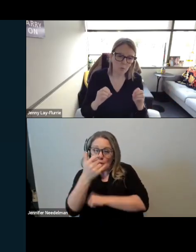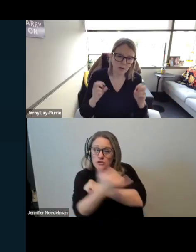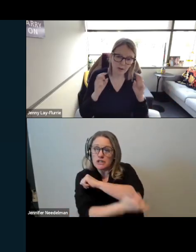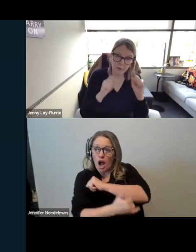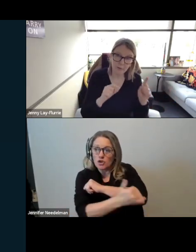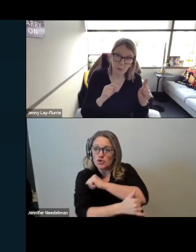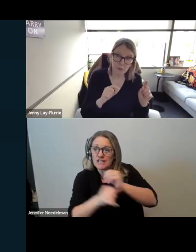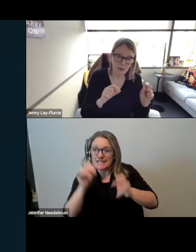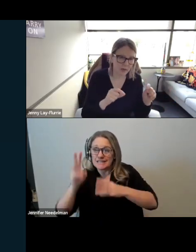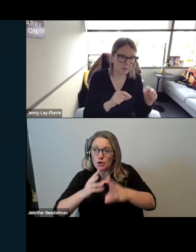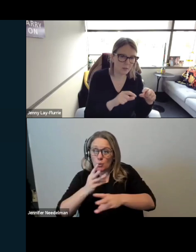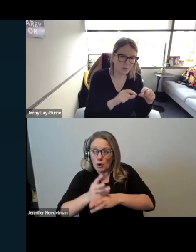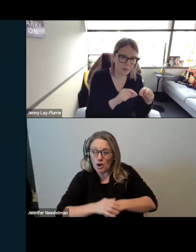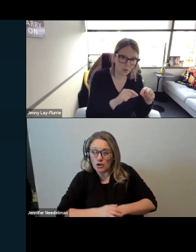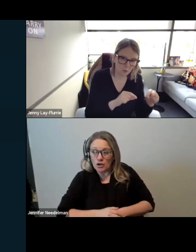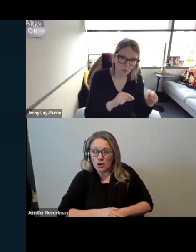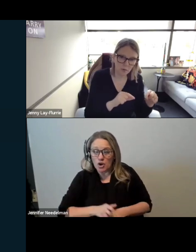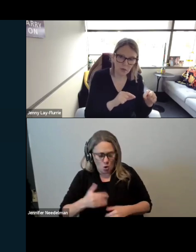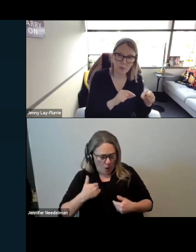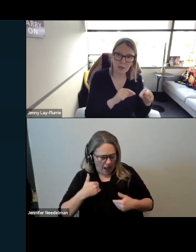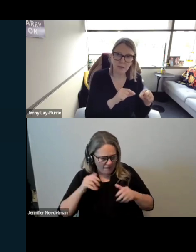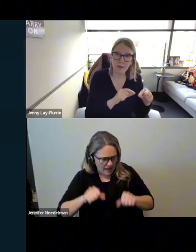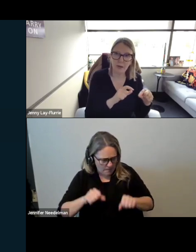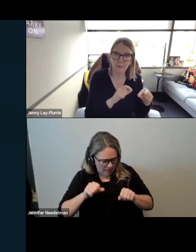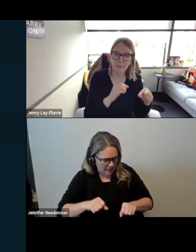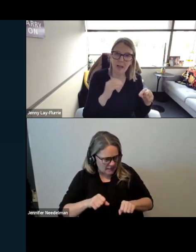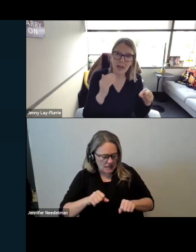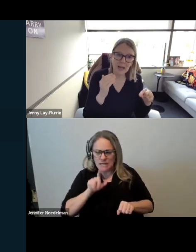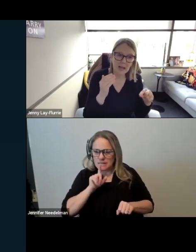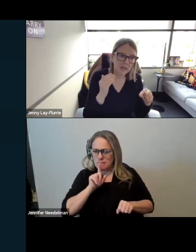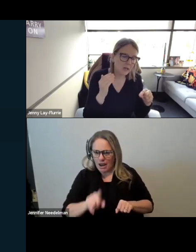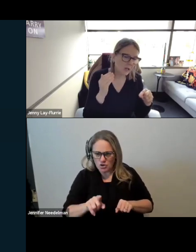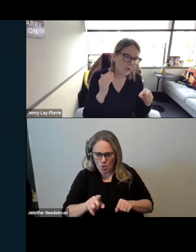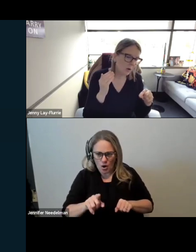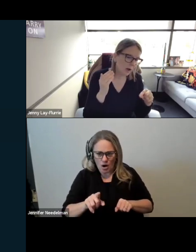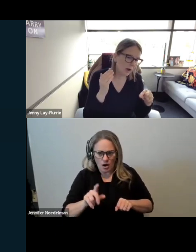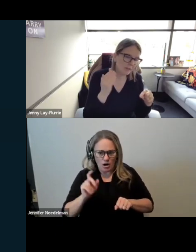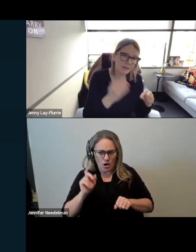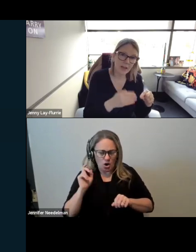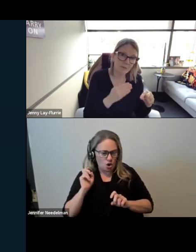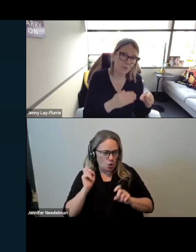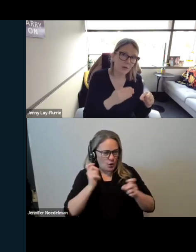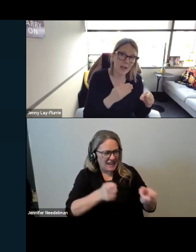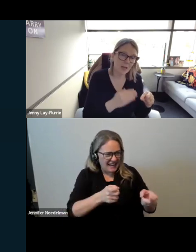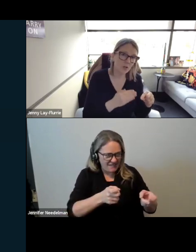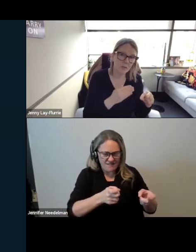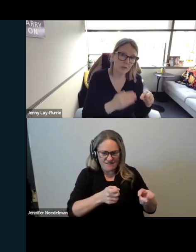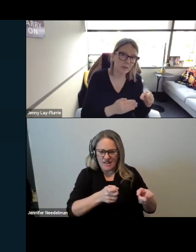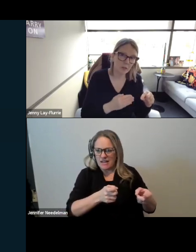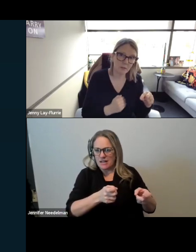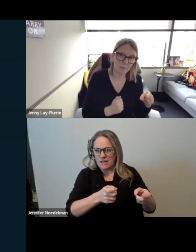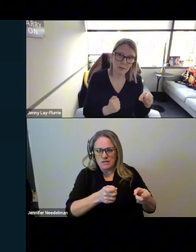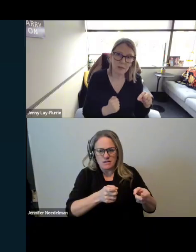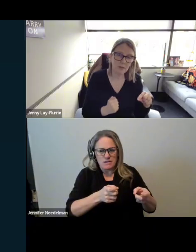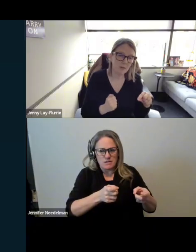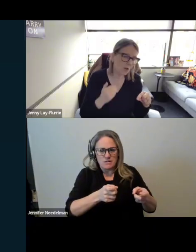you would have the foresight to make sure that you were giving a stair free entrance into the building,